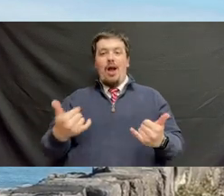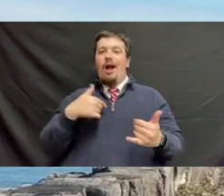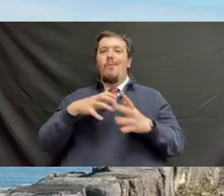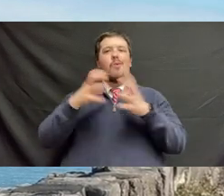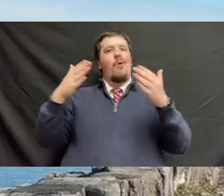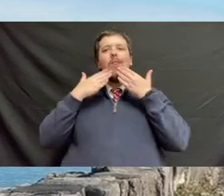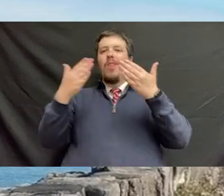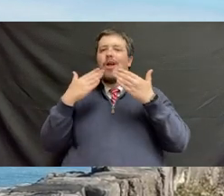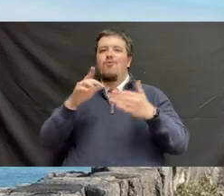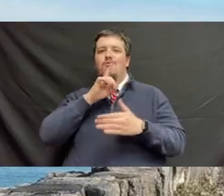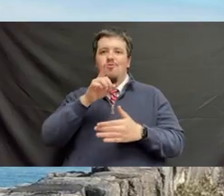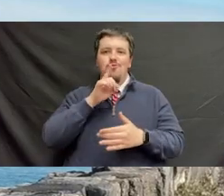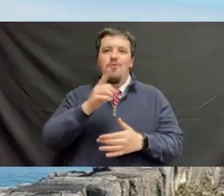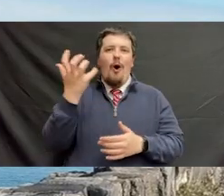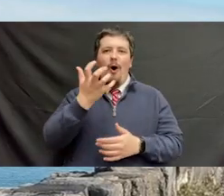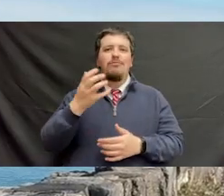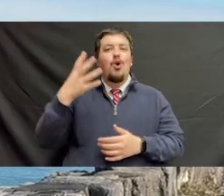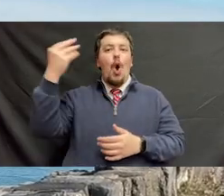I am so grateful, it truly takes a village. Go, Bucs.